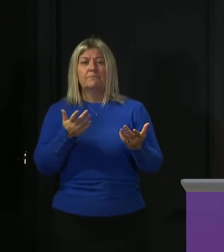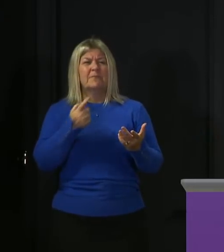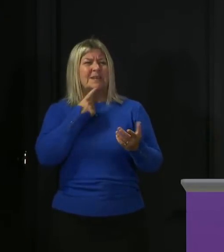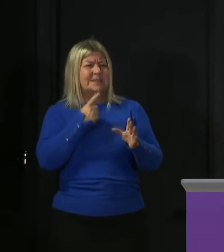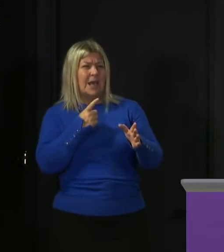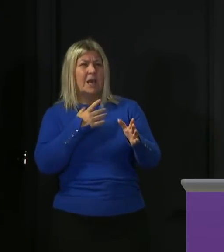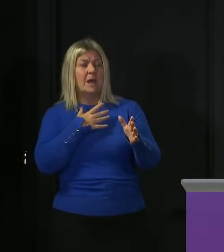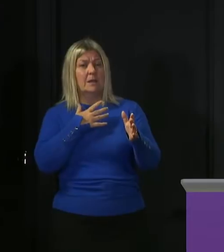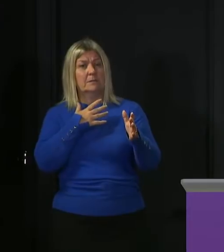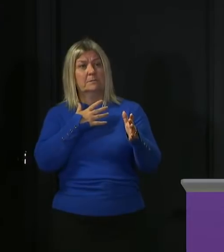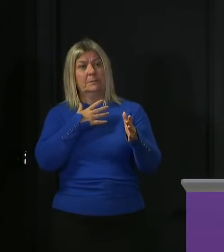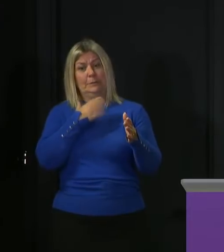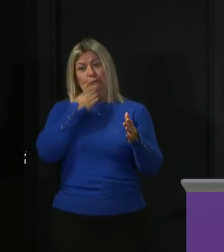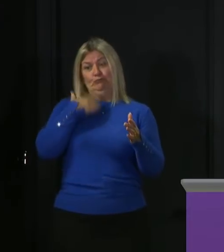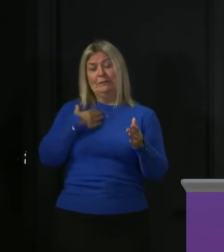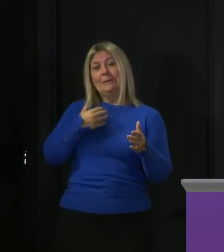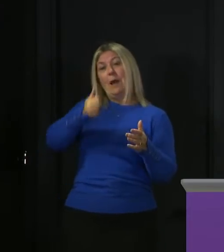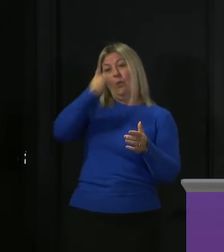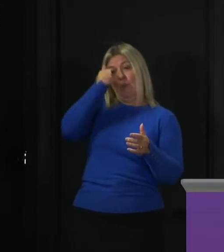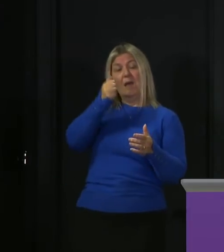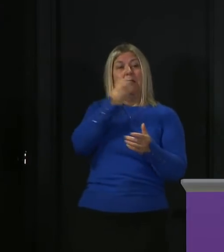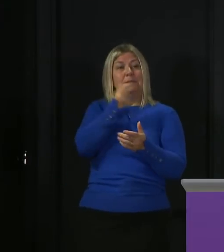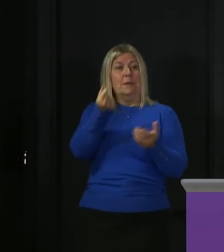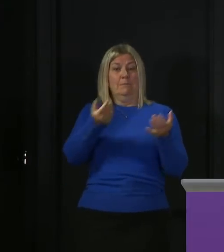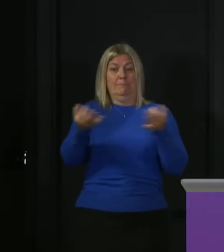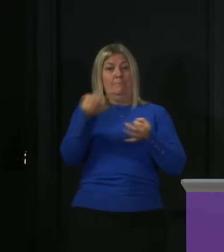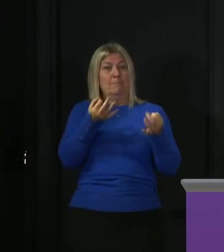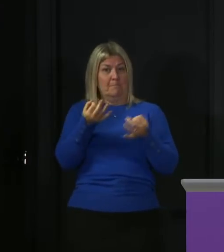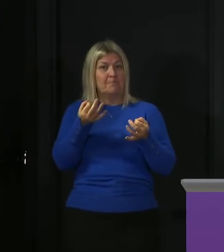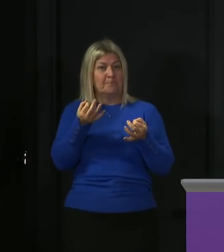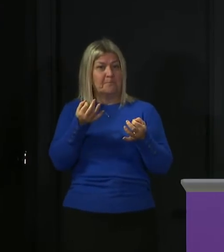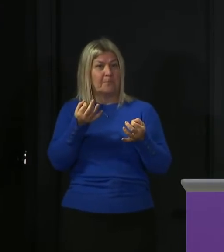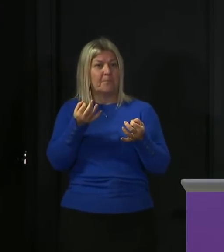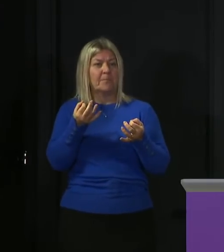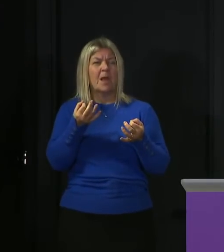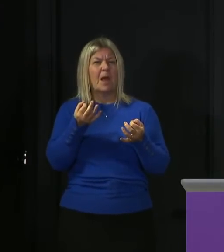aware of the queries that had come in before I came into the briefing. I had under the impression